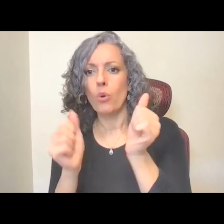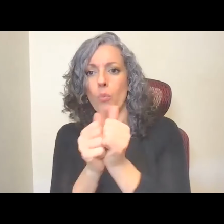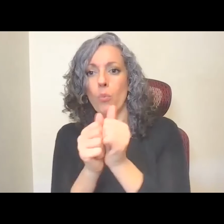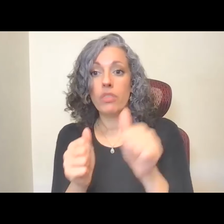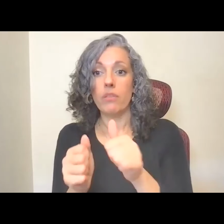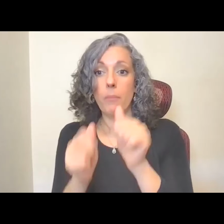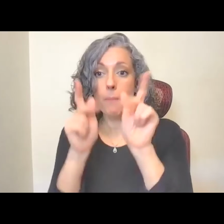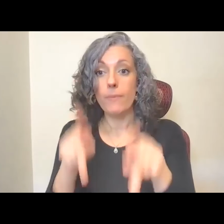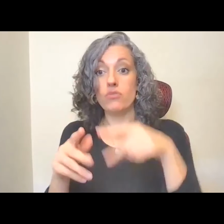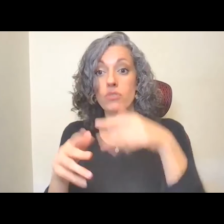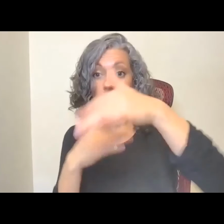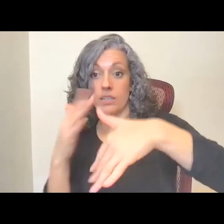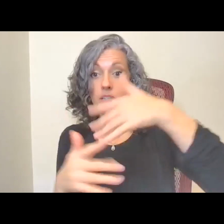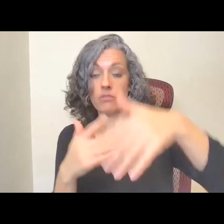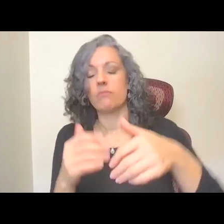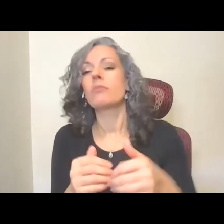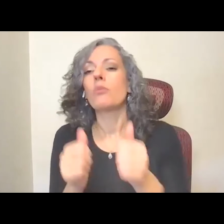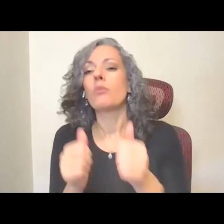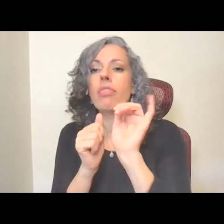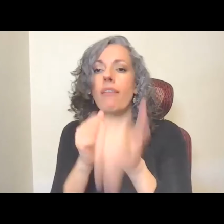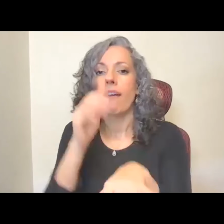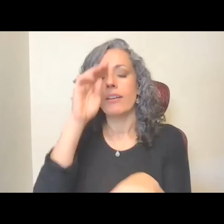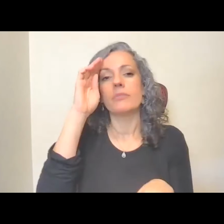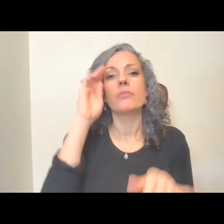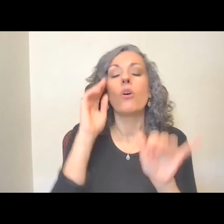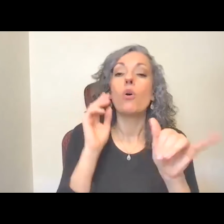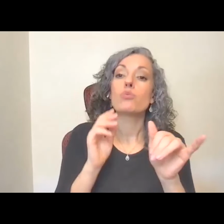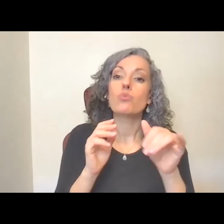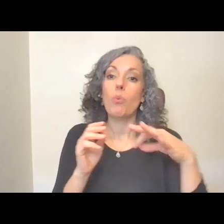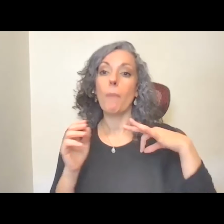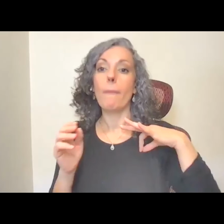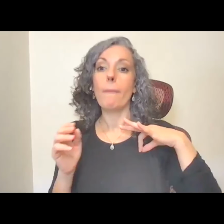There are also benefits for the designer developer relationship and collaboration.